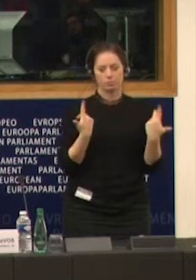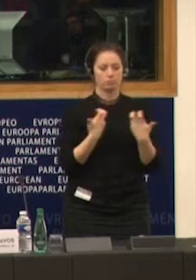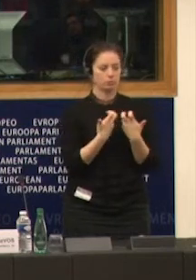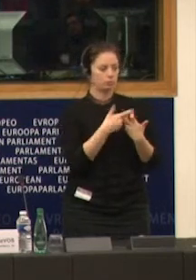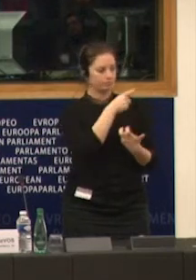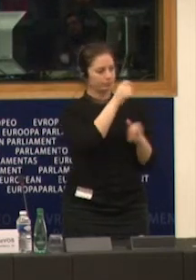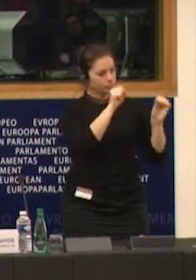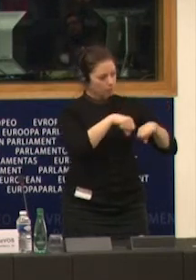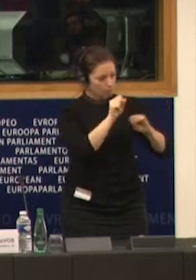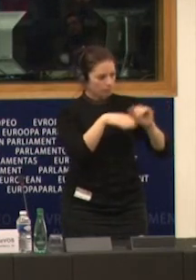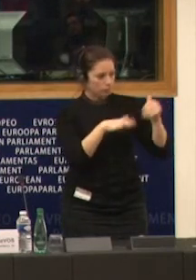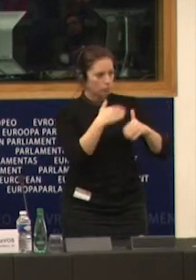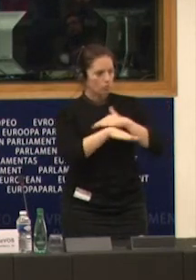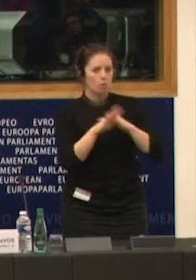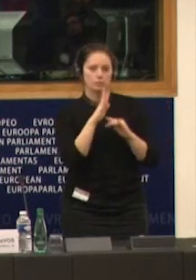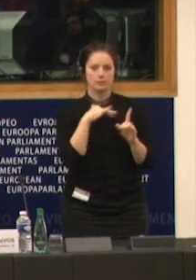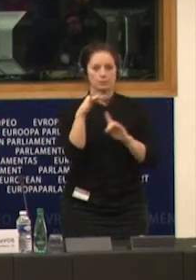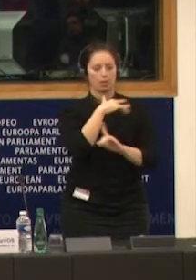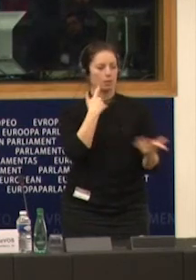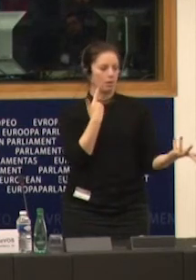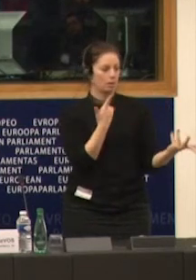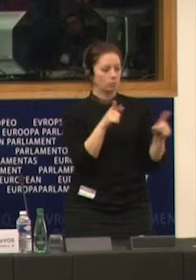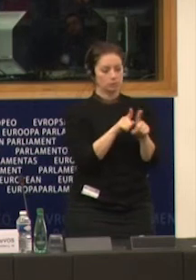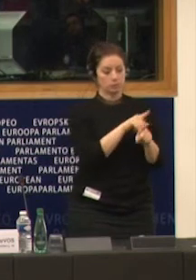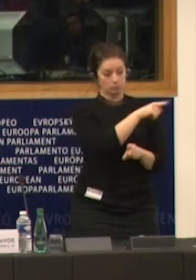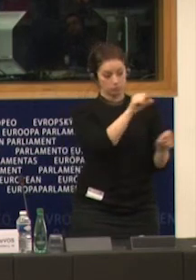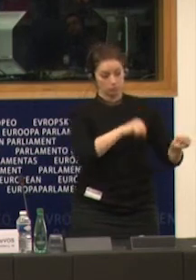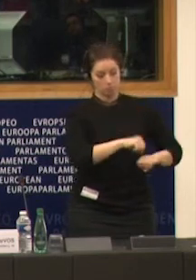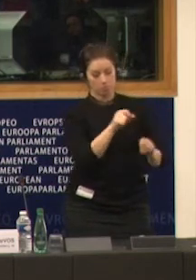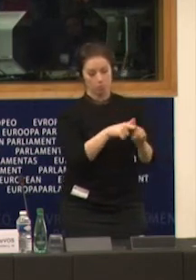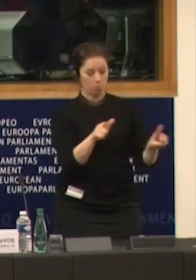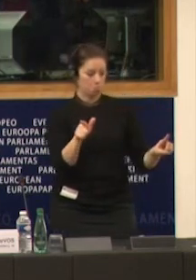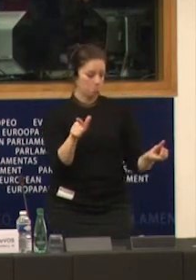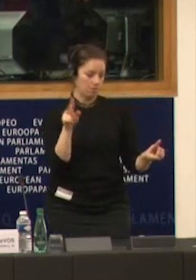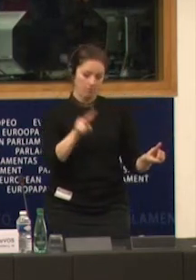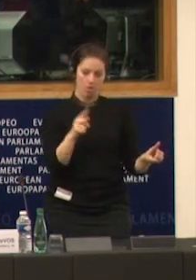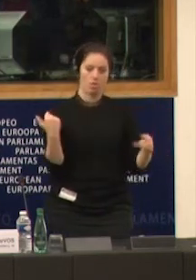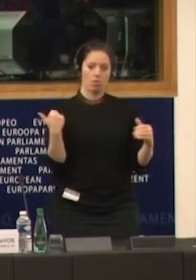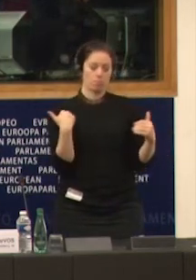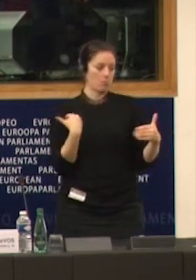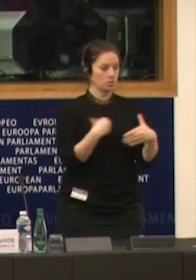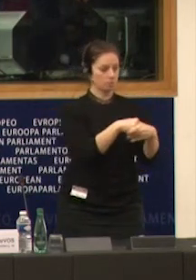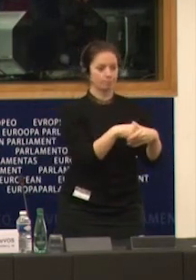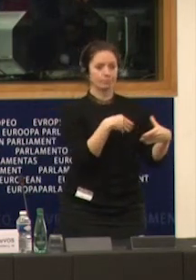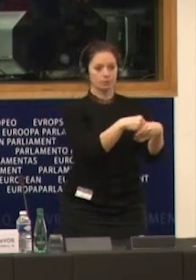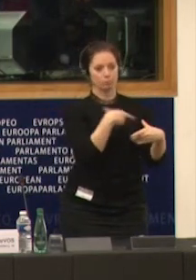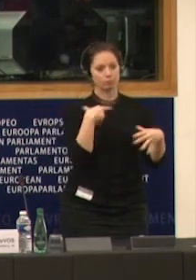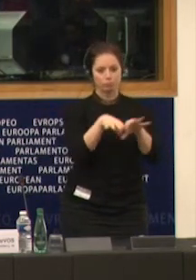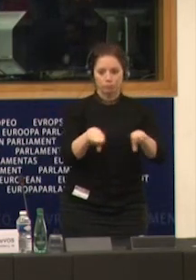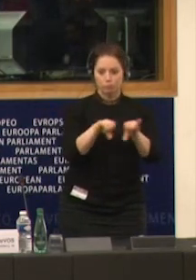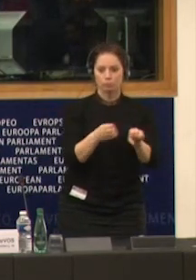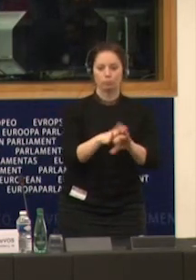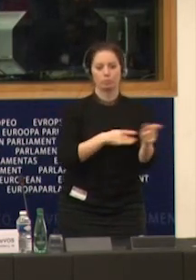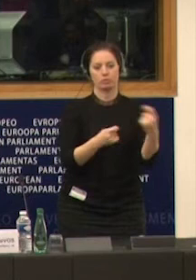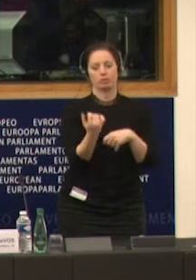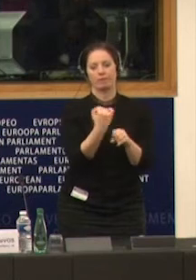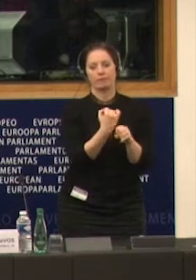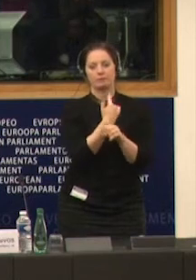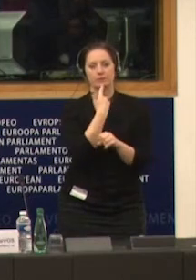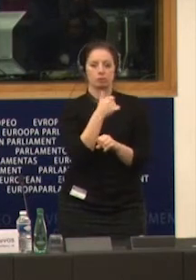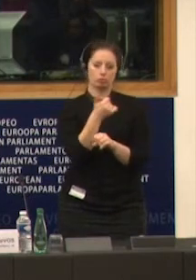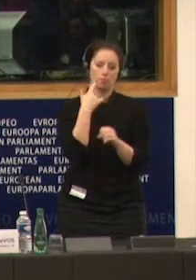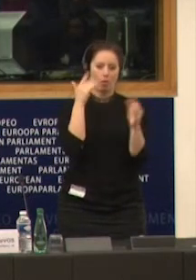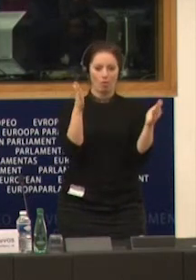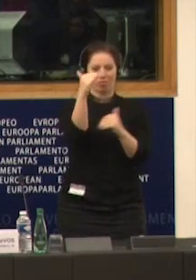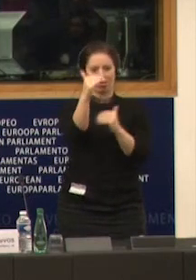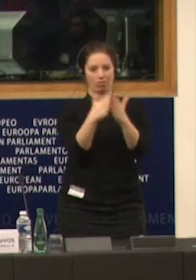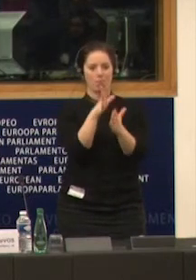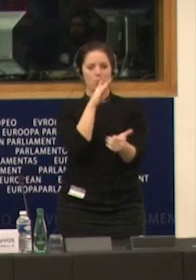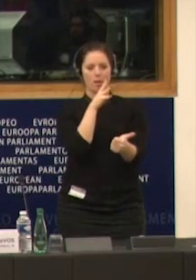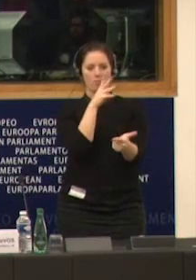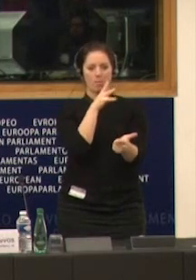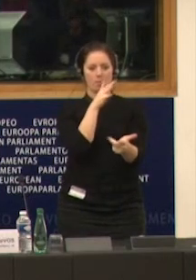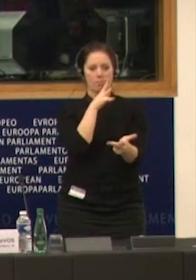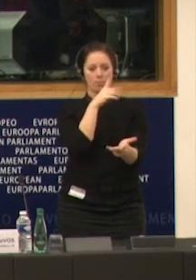And, we not only look what they cannot do. But, we also look more on what they can bring to the society and what they can